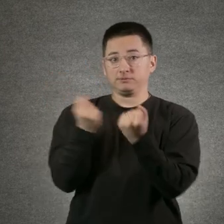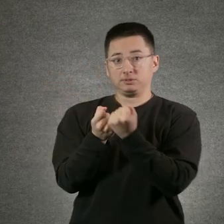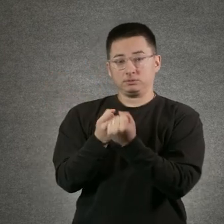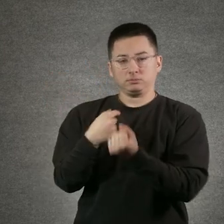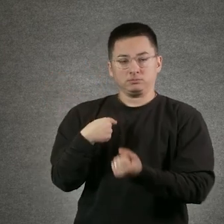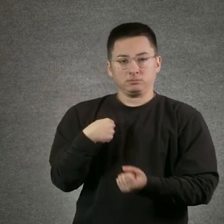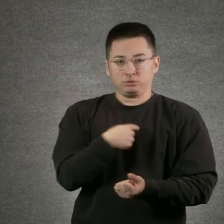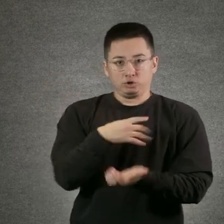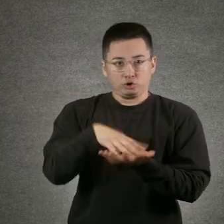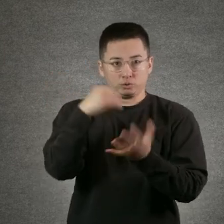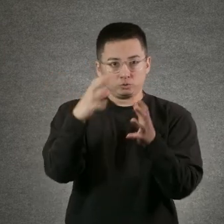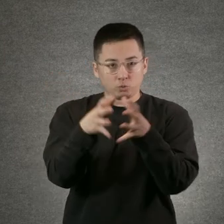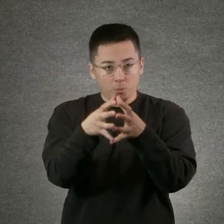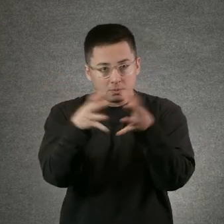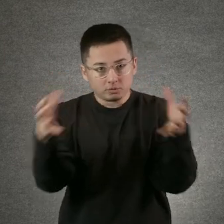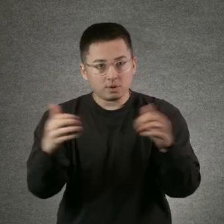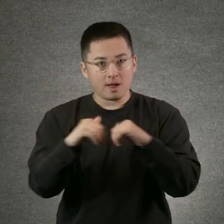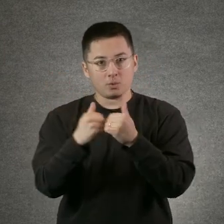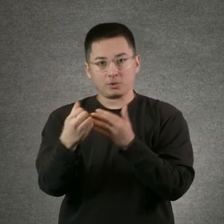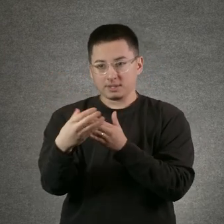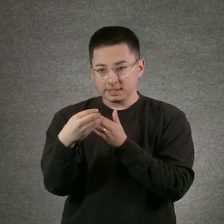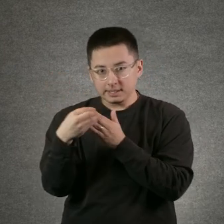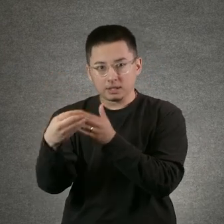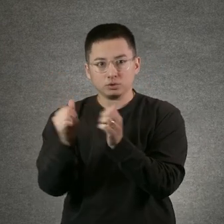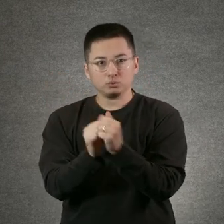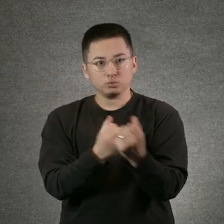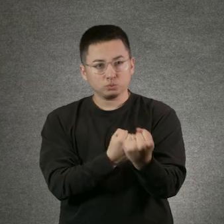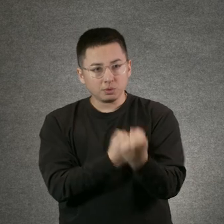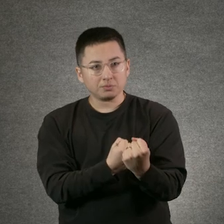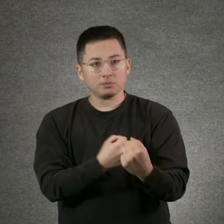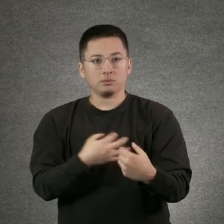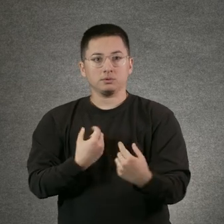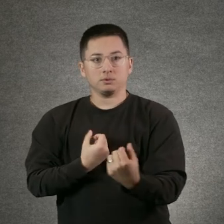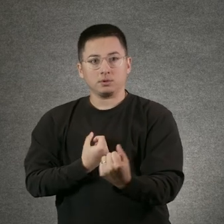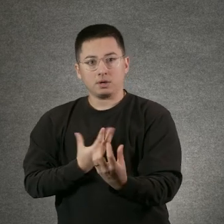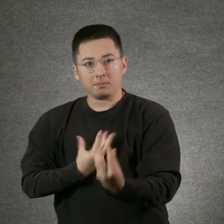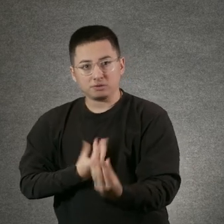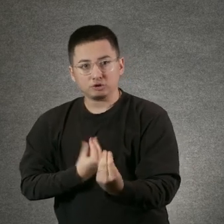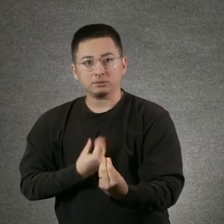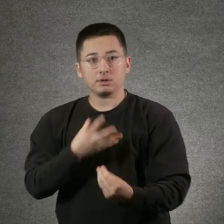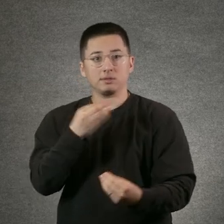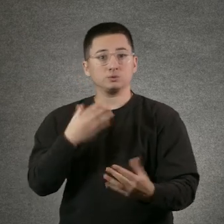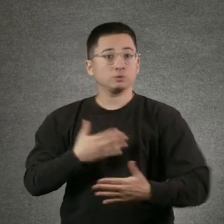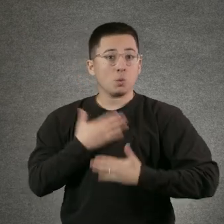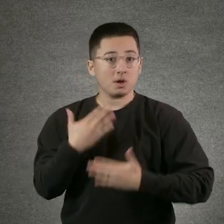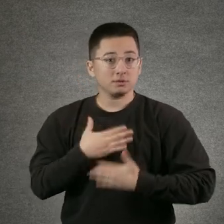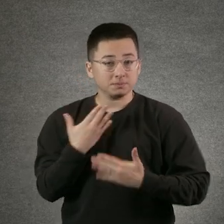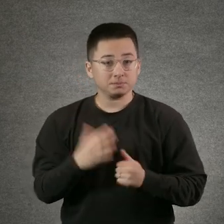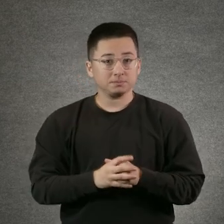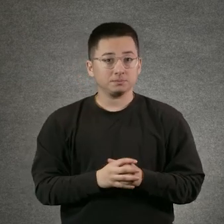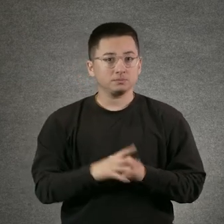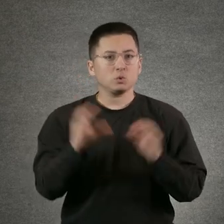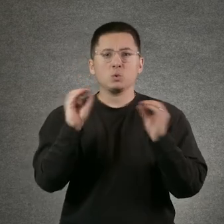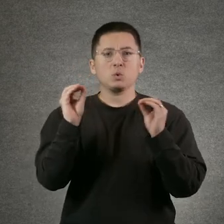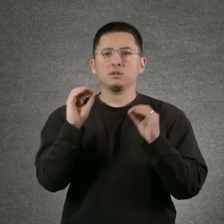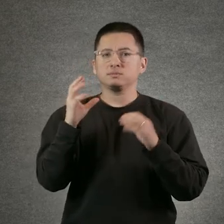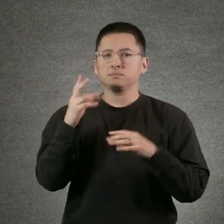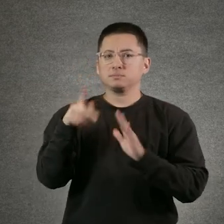about how to lead with strength, compassion and joy. There would be no impactful policy changes that improve the lives of people with disabilities